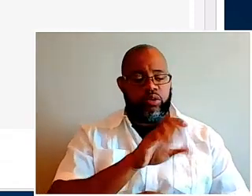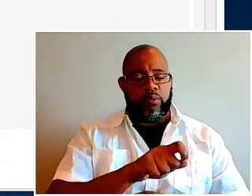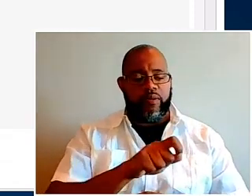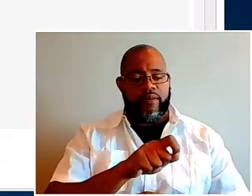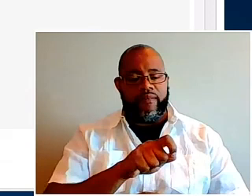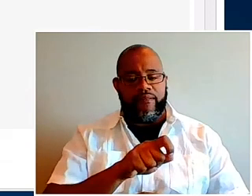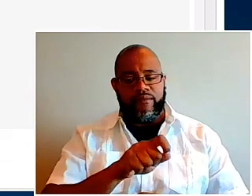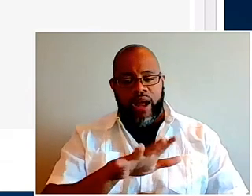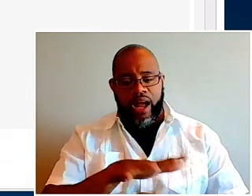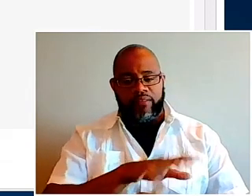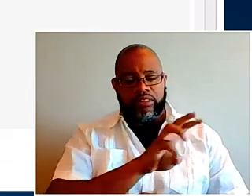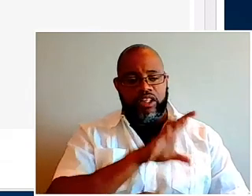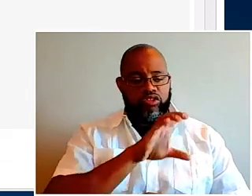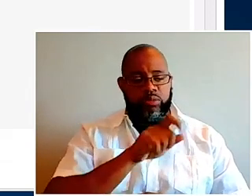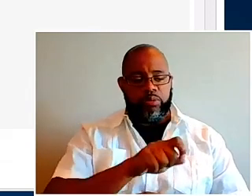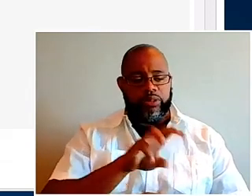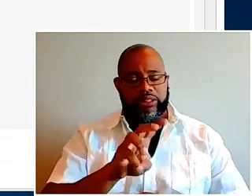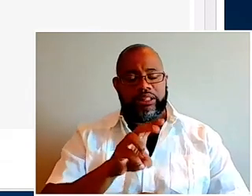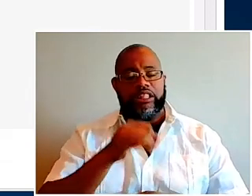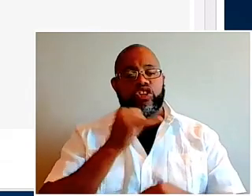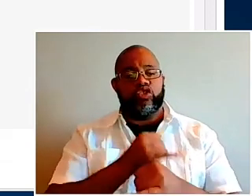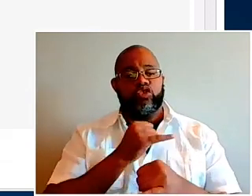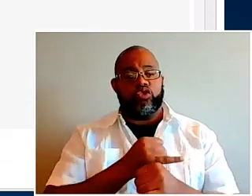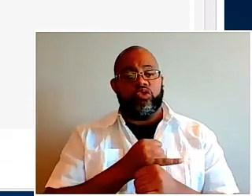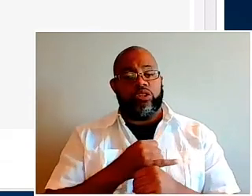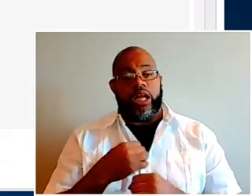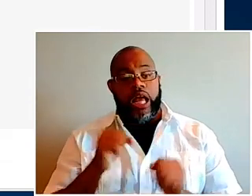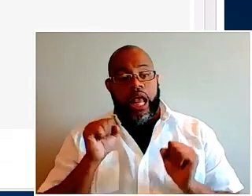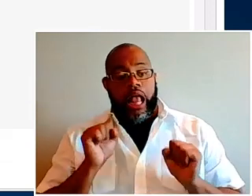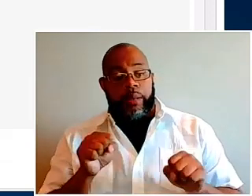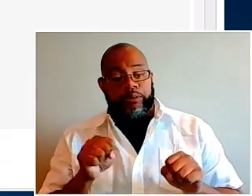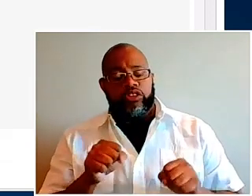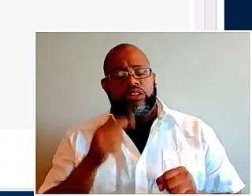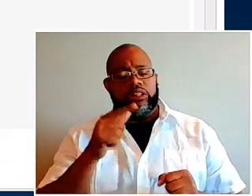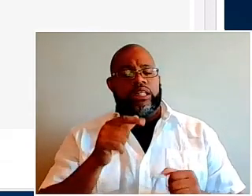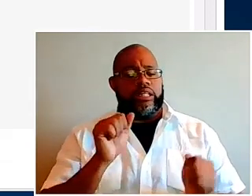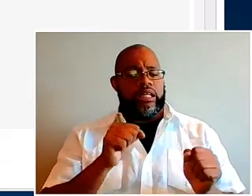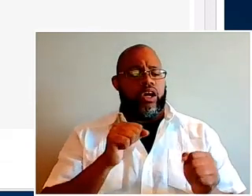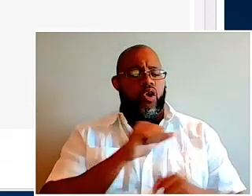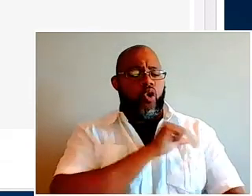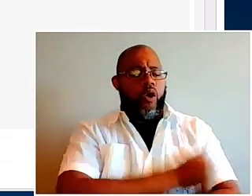institutional eligibility is legally authorized by a state if the state ensures